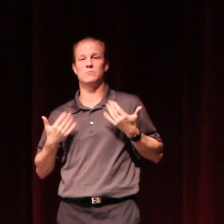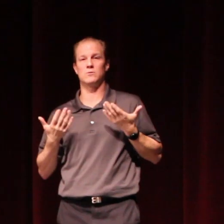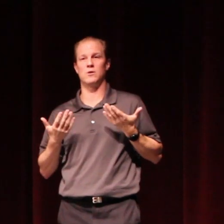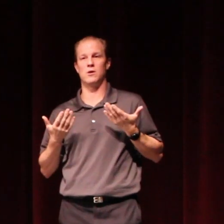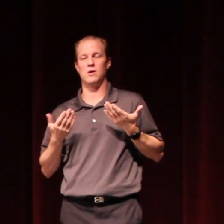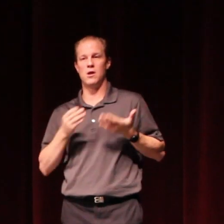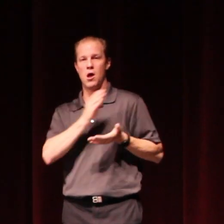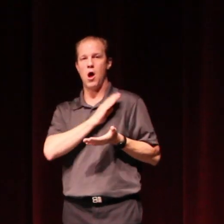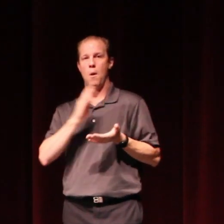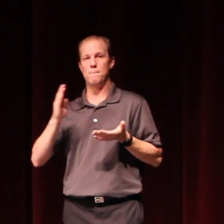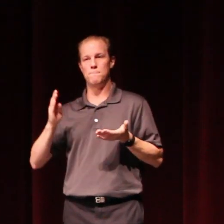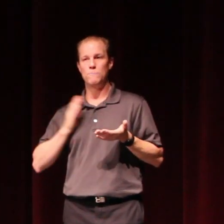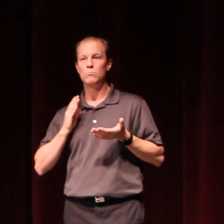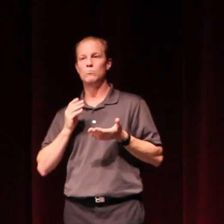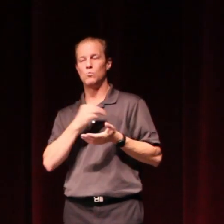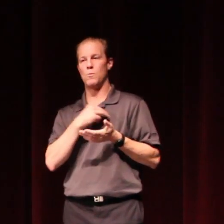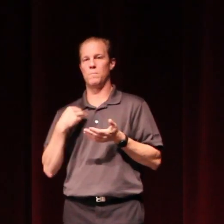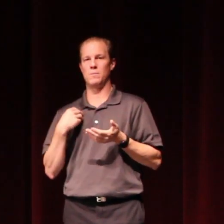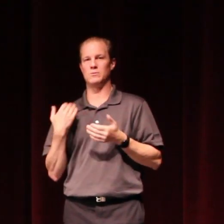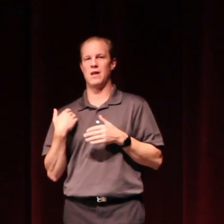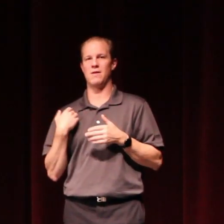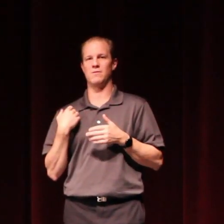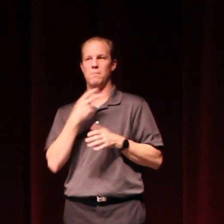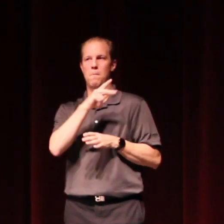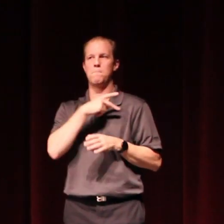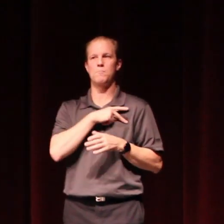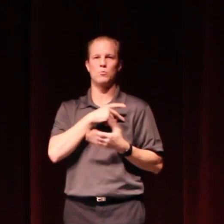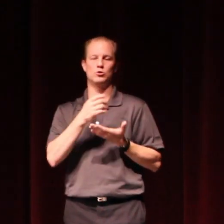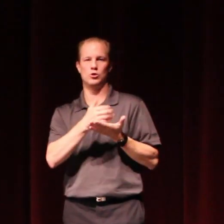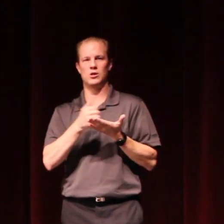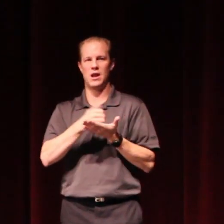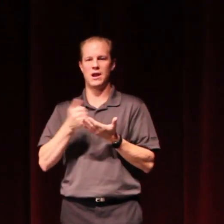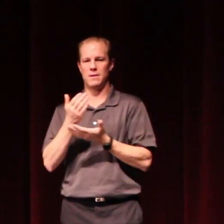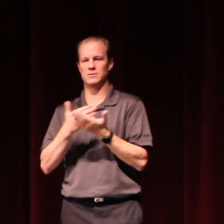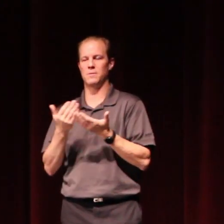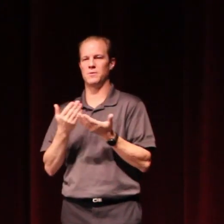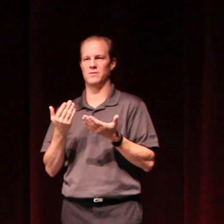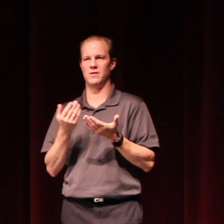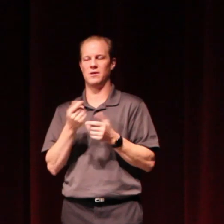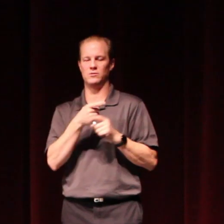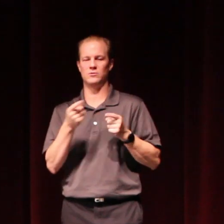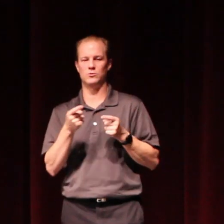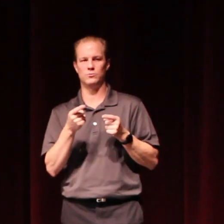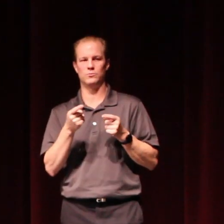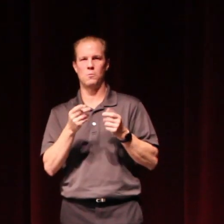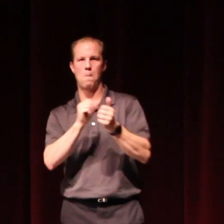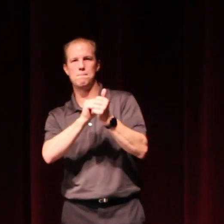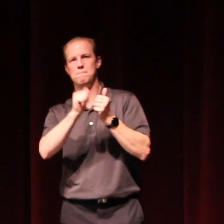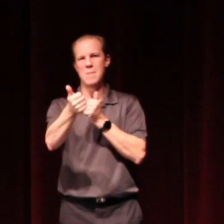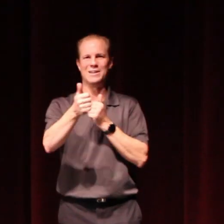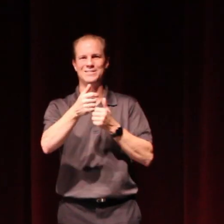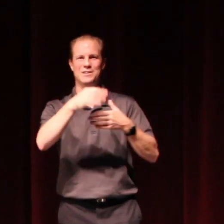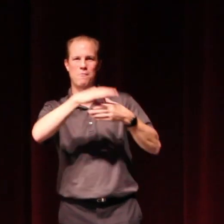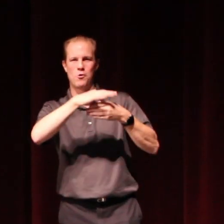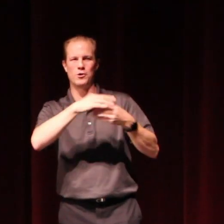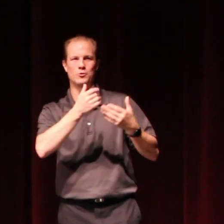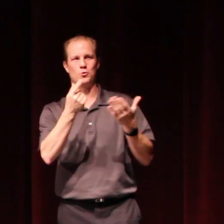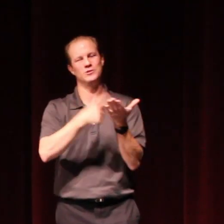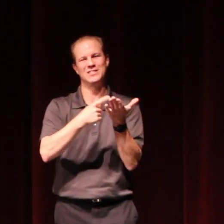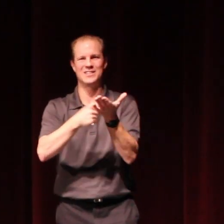a personal gain on something that you're passing, or you're discussing, where doesn't benefit the